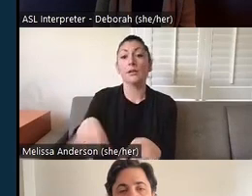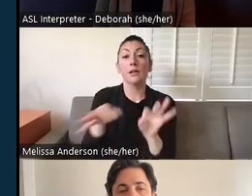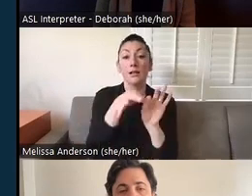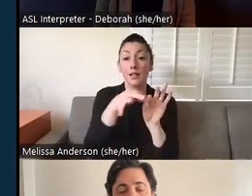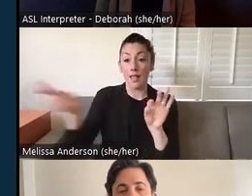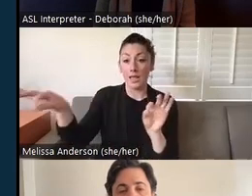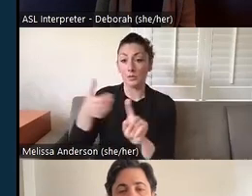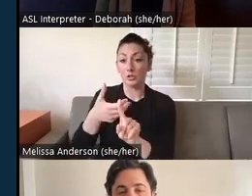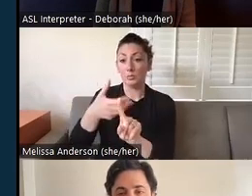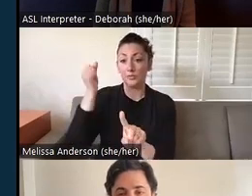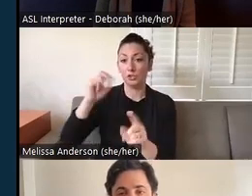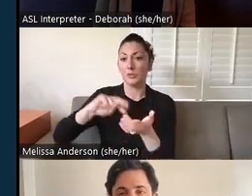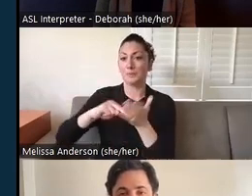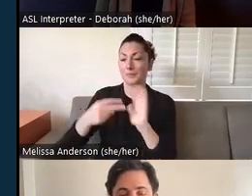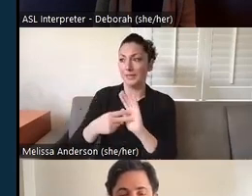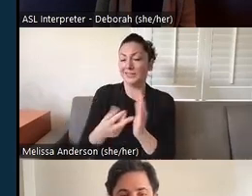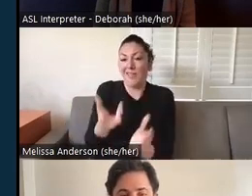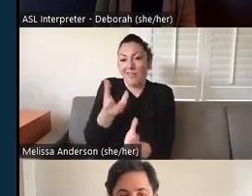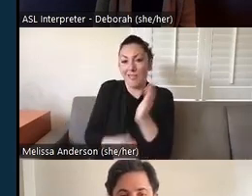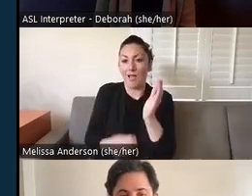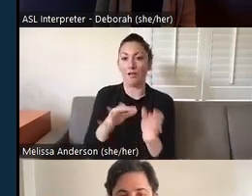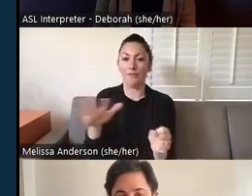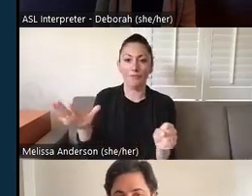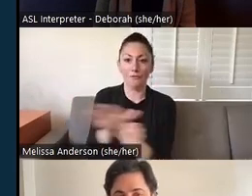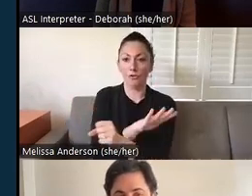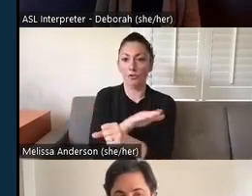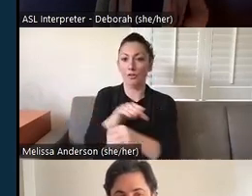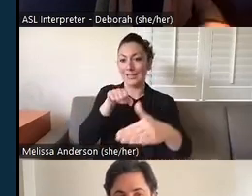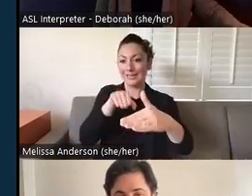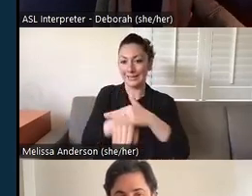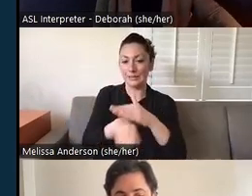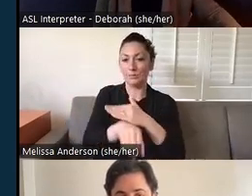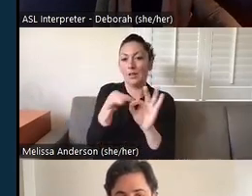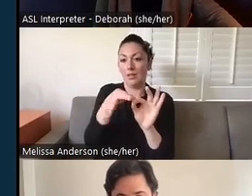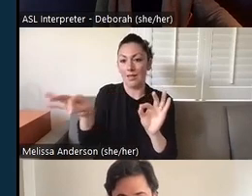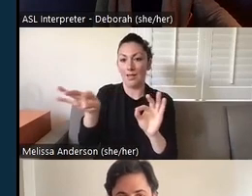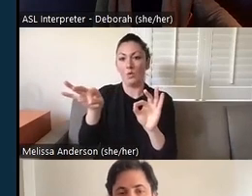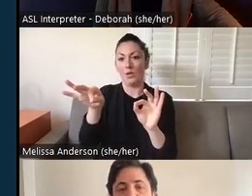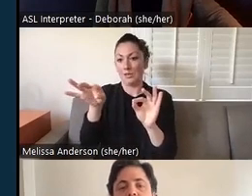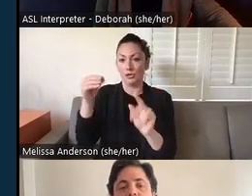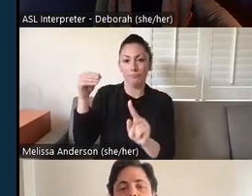call language deprivation. Language deprivation means that there's been a lack of full access to